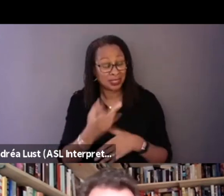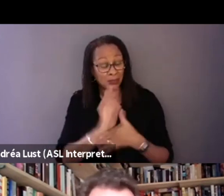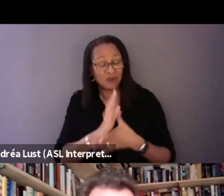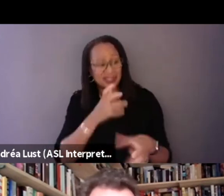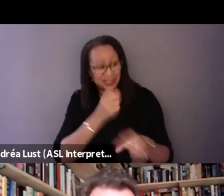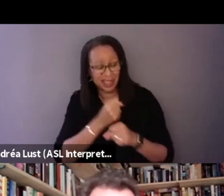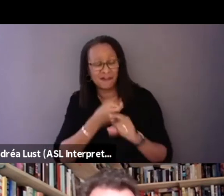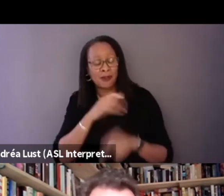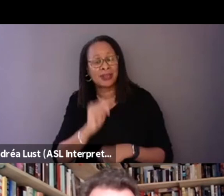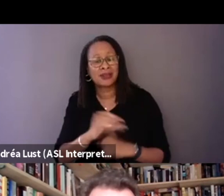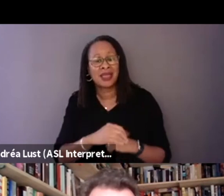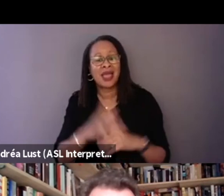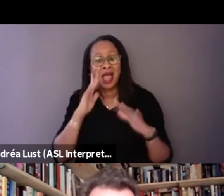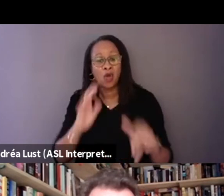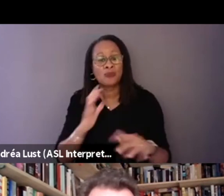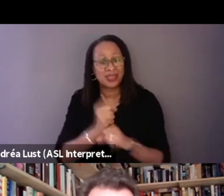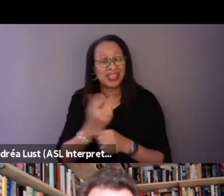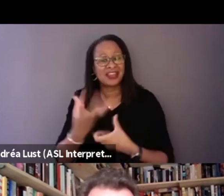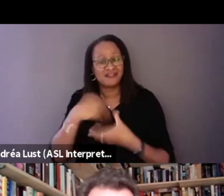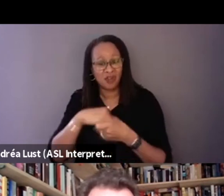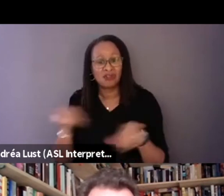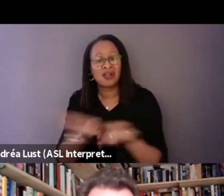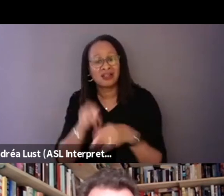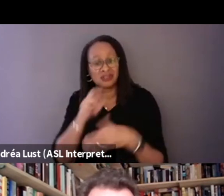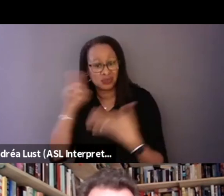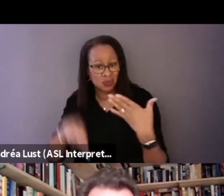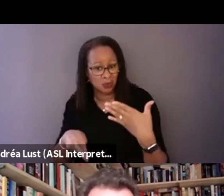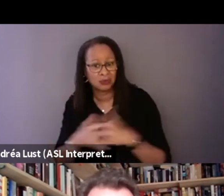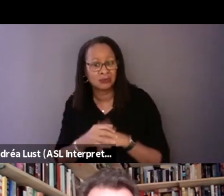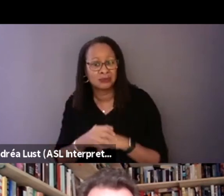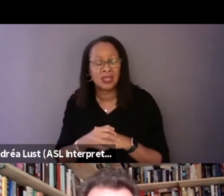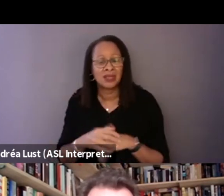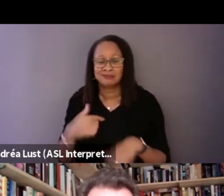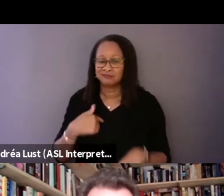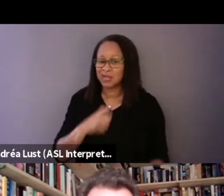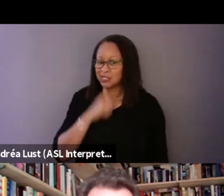And I hope they get involved as a result. I don't think they'll regret it.